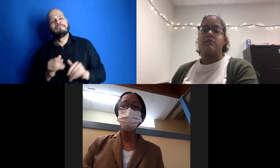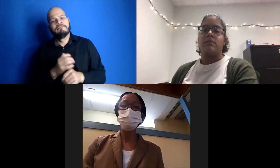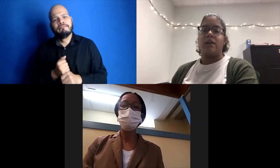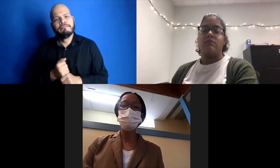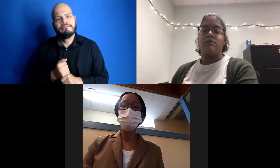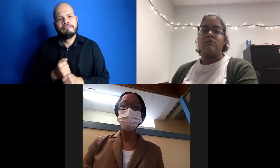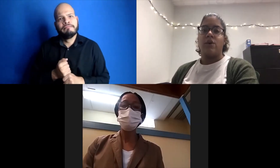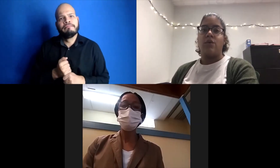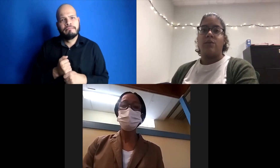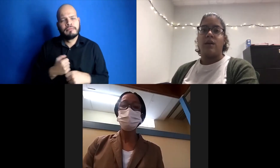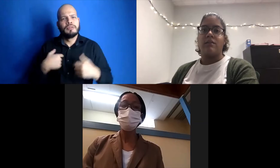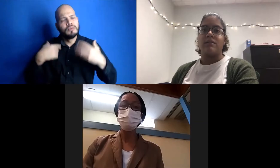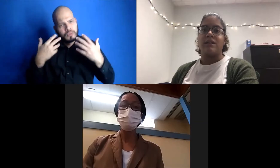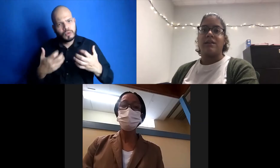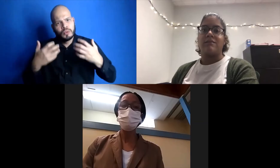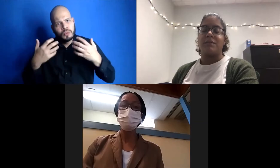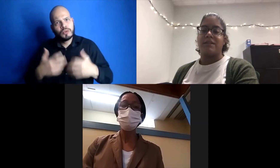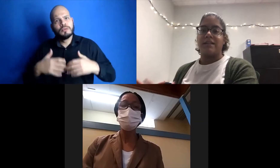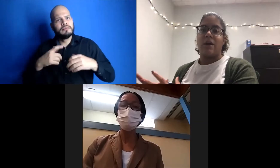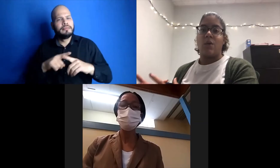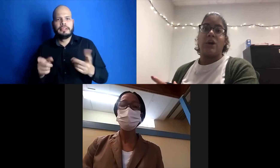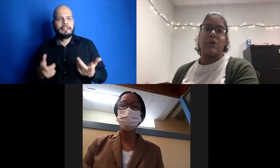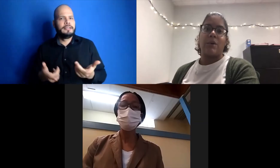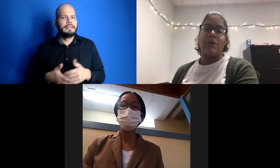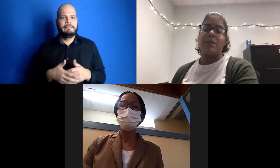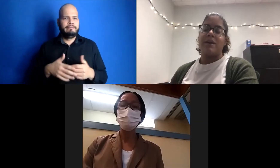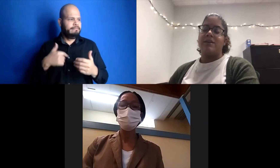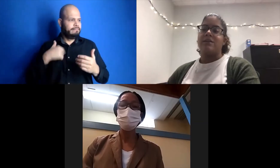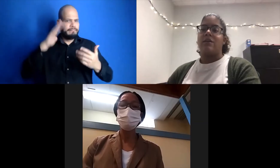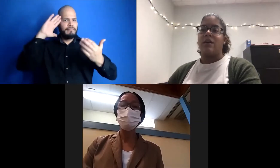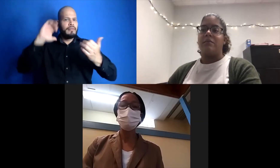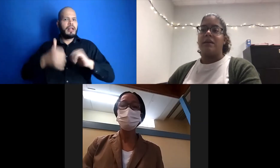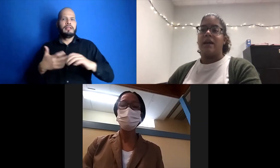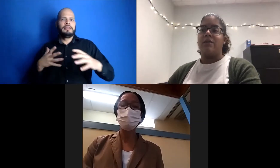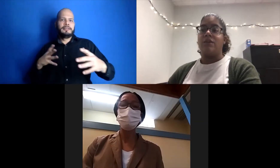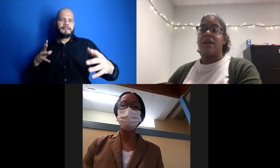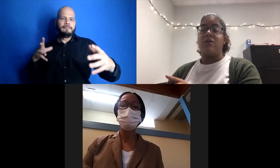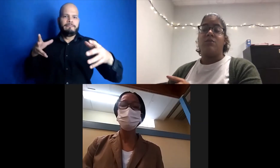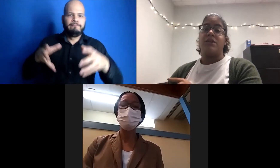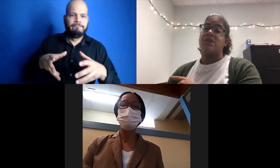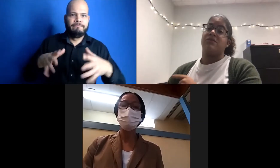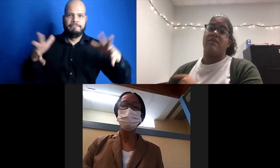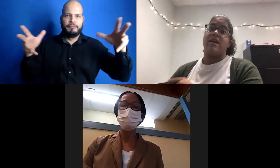I don't know anyone else like besides that one group so I mean reach I would reach out to them